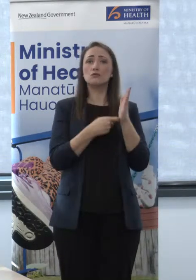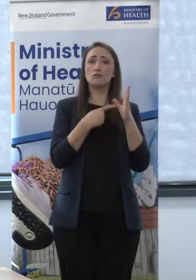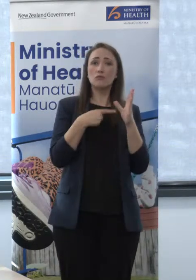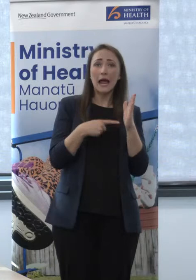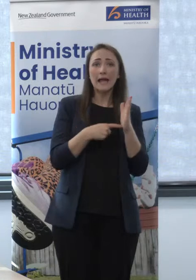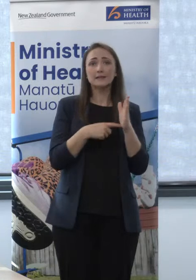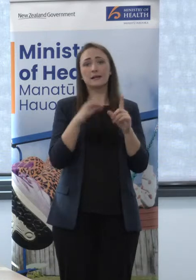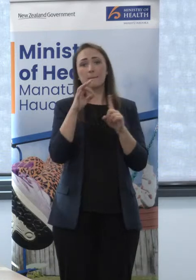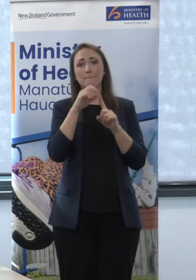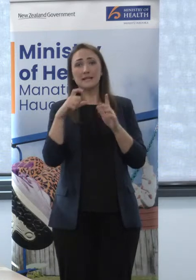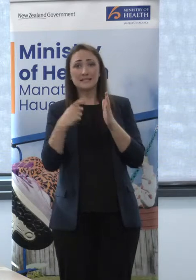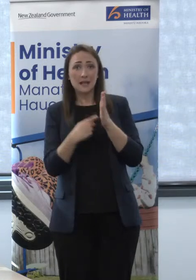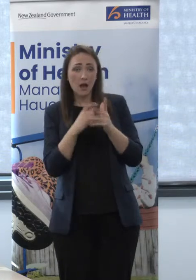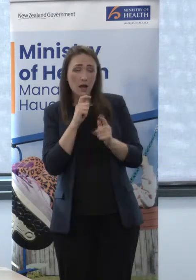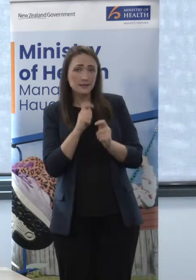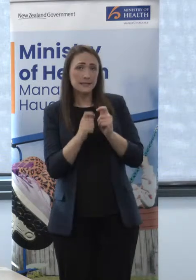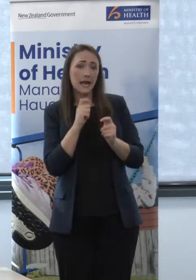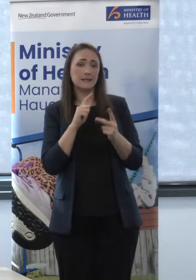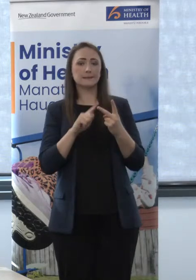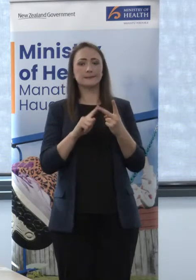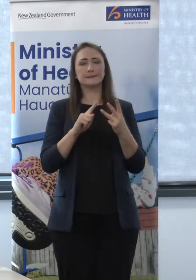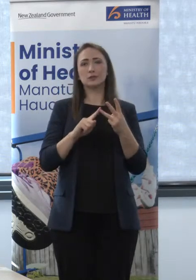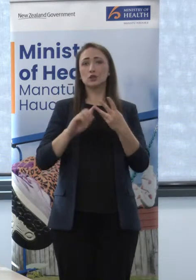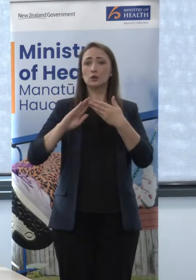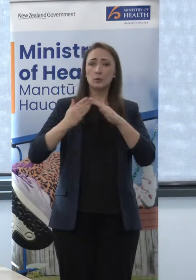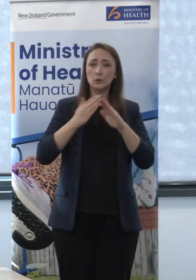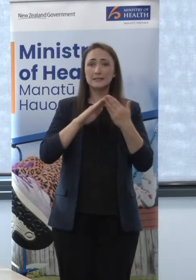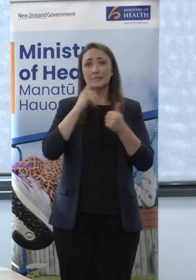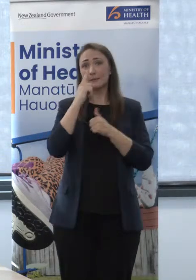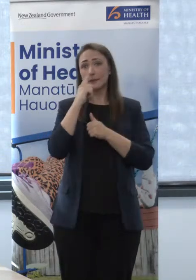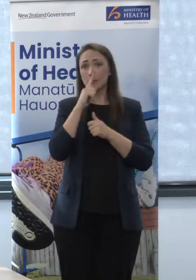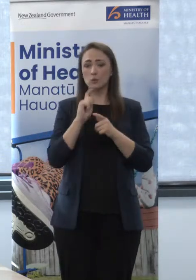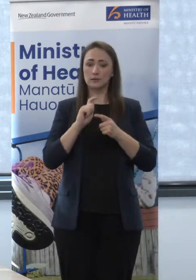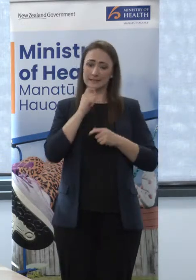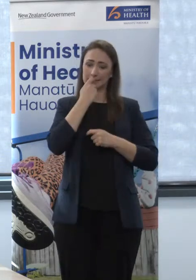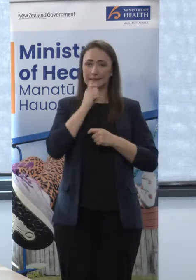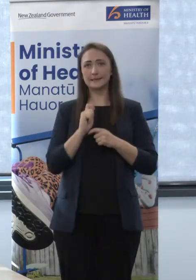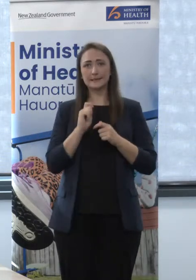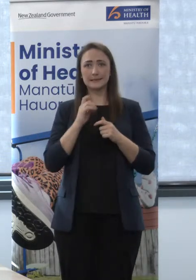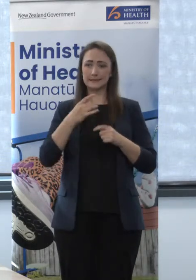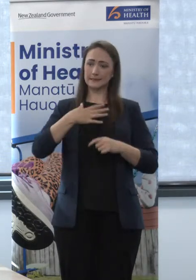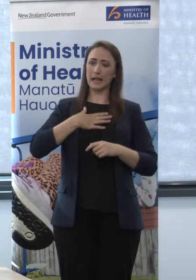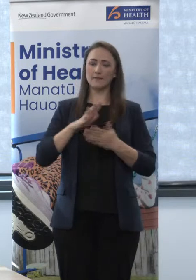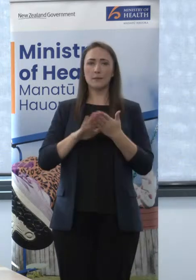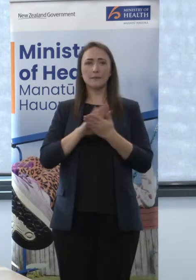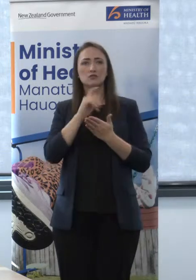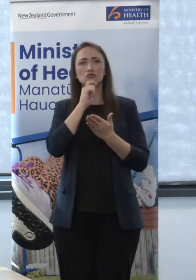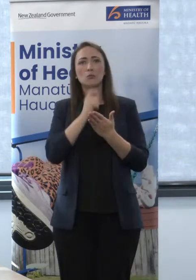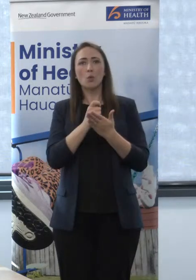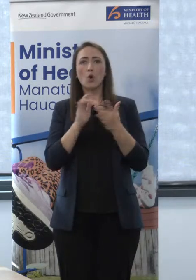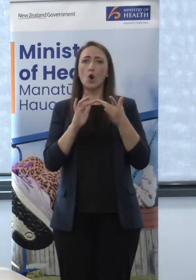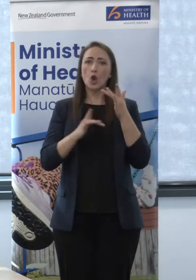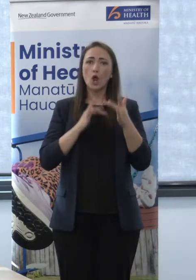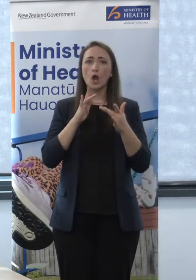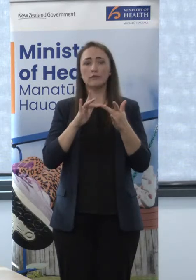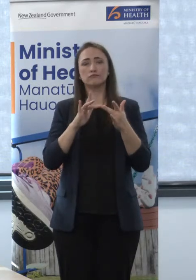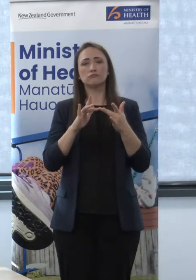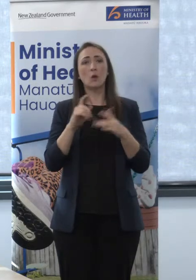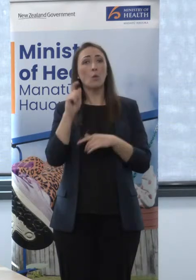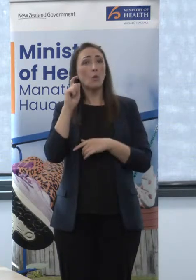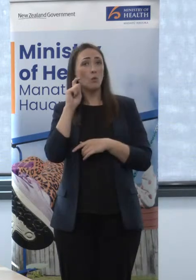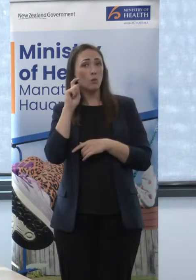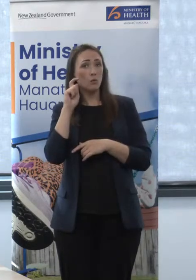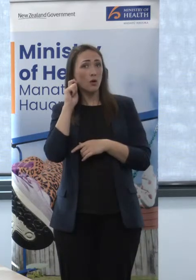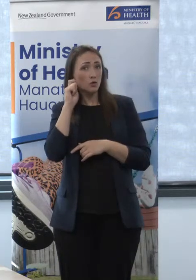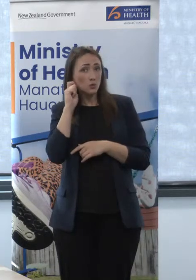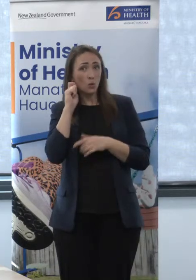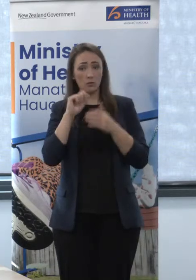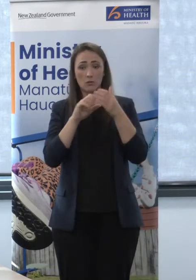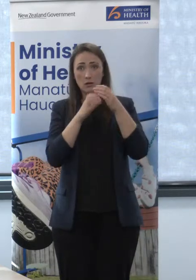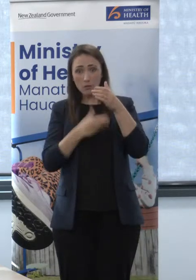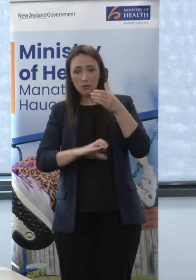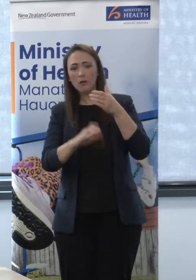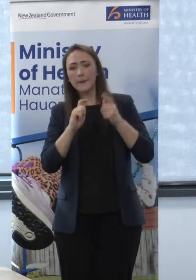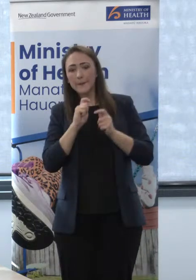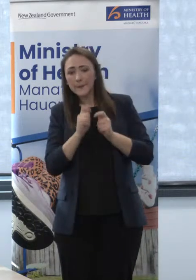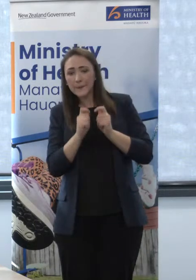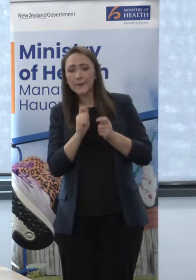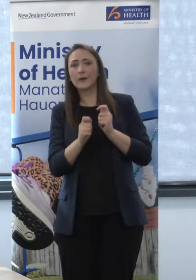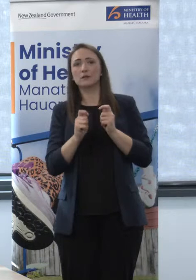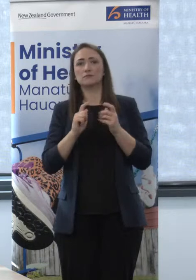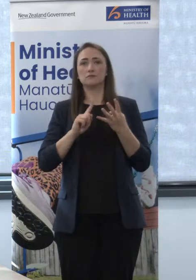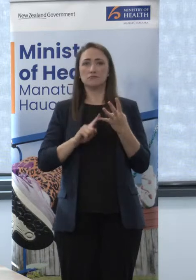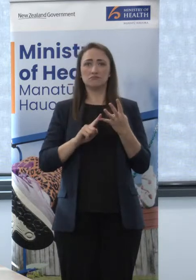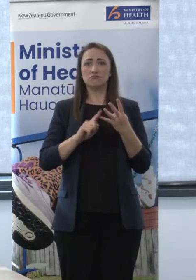RAT's and PCR test is a new